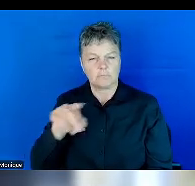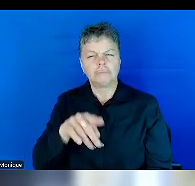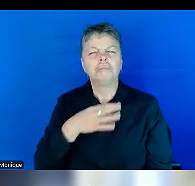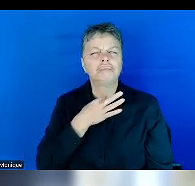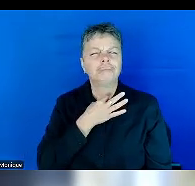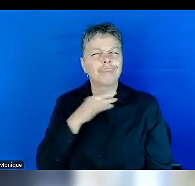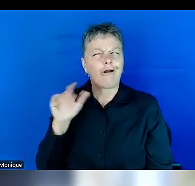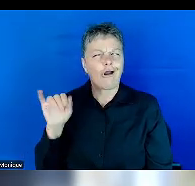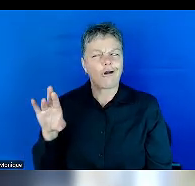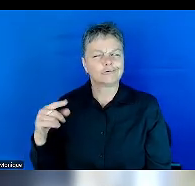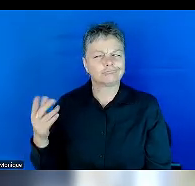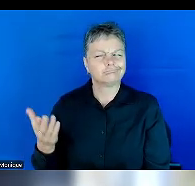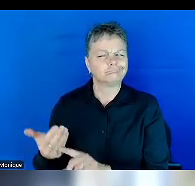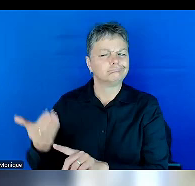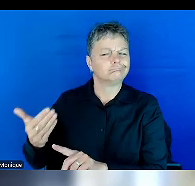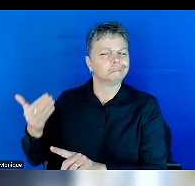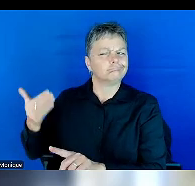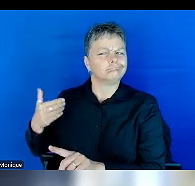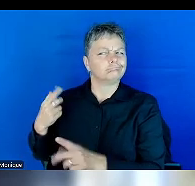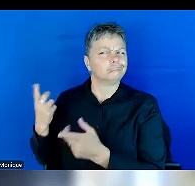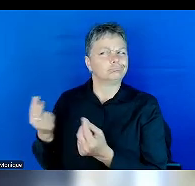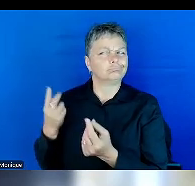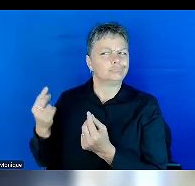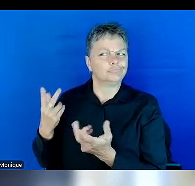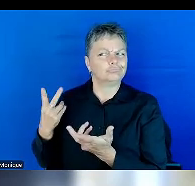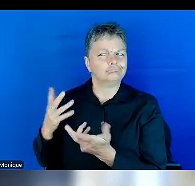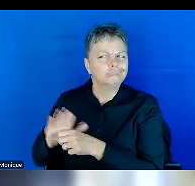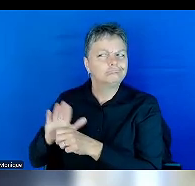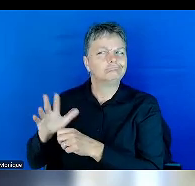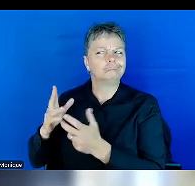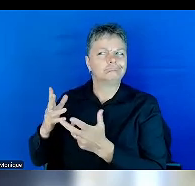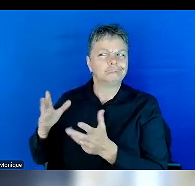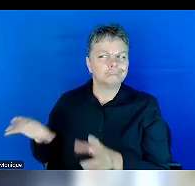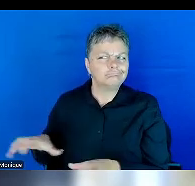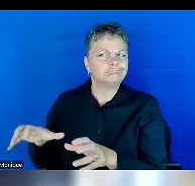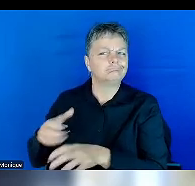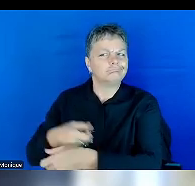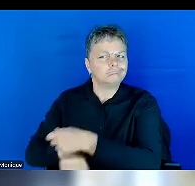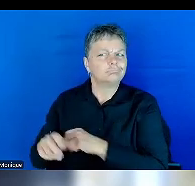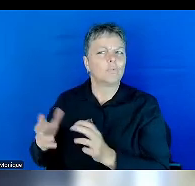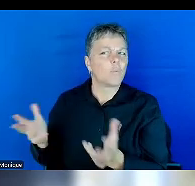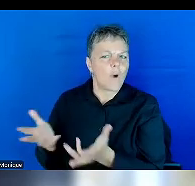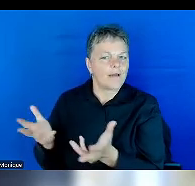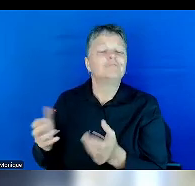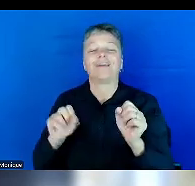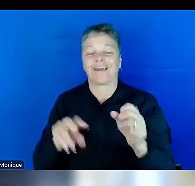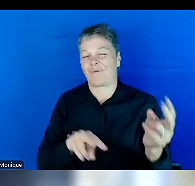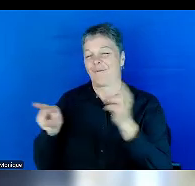uh reading more about uh the work that we have done in the past. Um but some examples